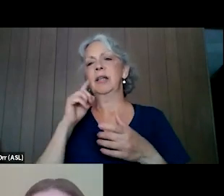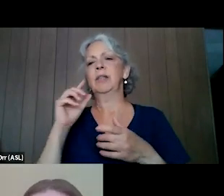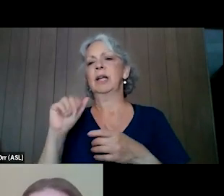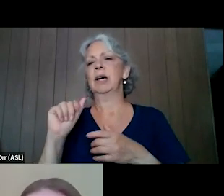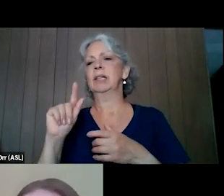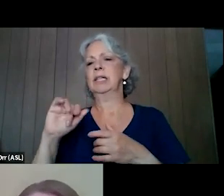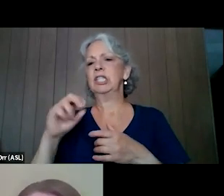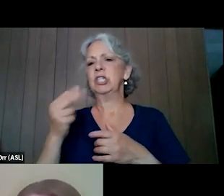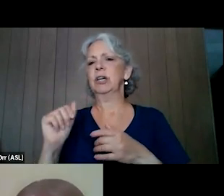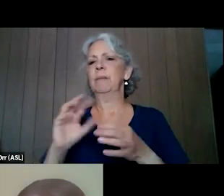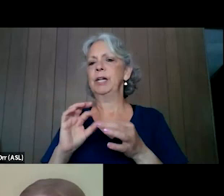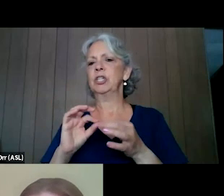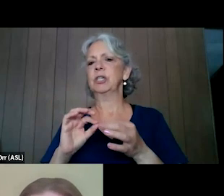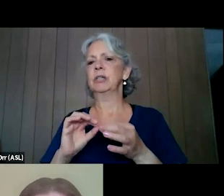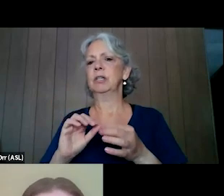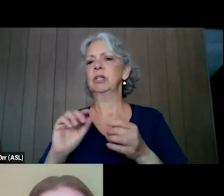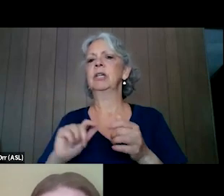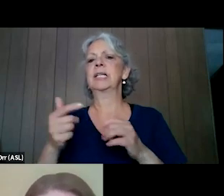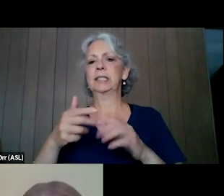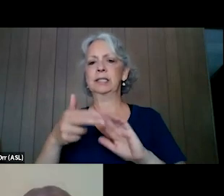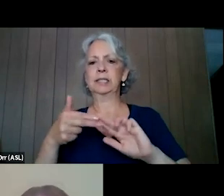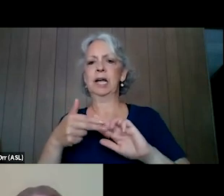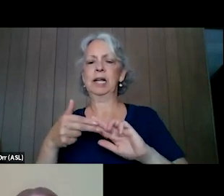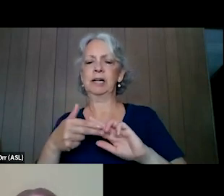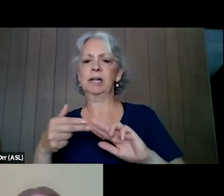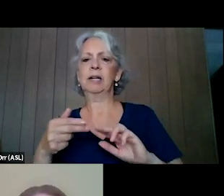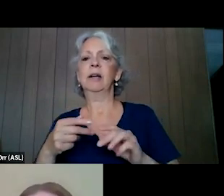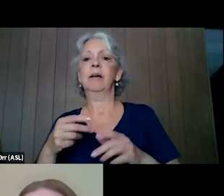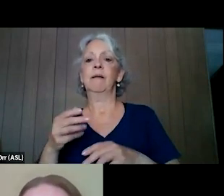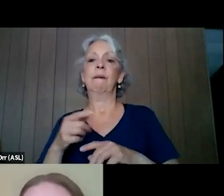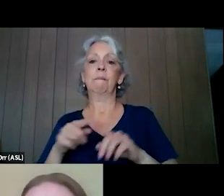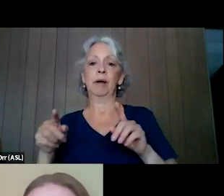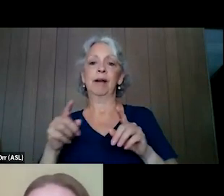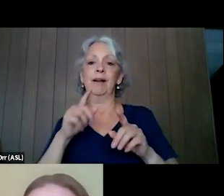but we actually, you can change to the next slide, Kate, in the interim we actually had,